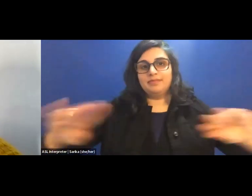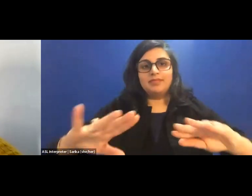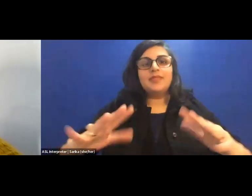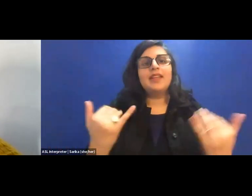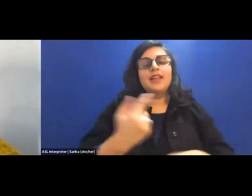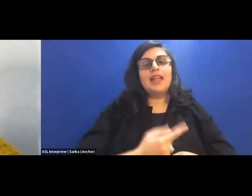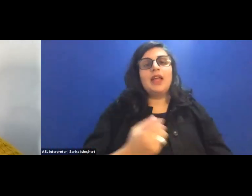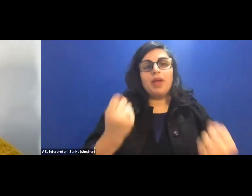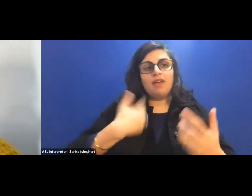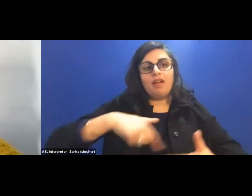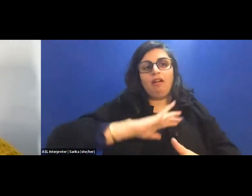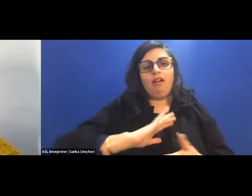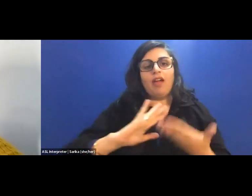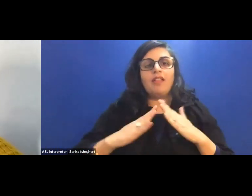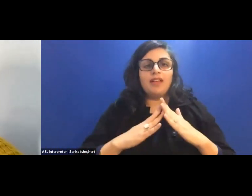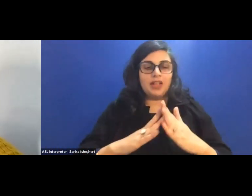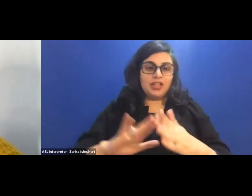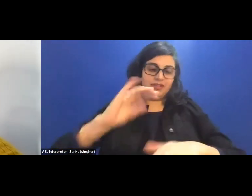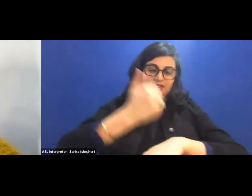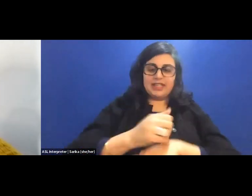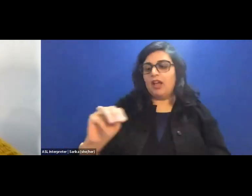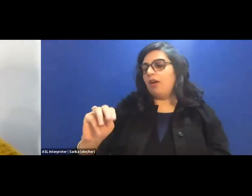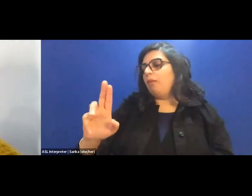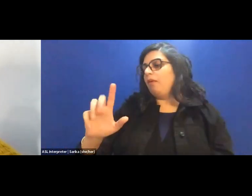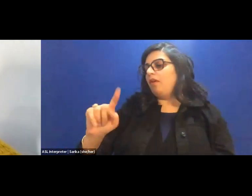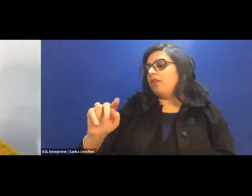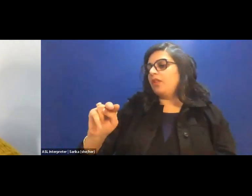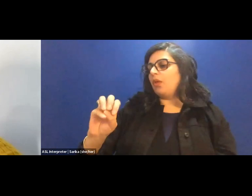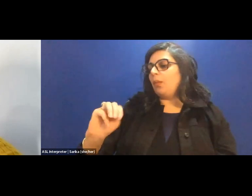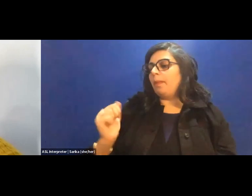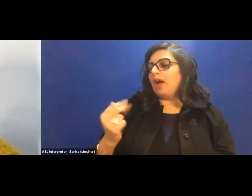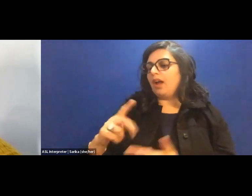we would like to do so today with the land acknowledgement.